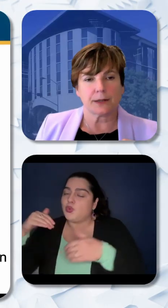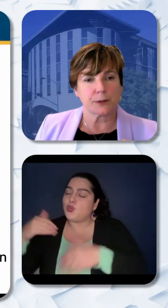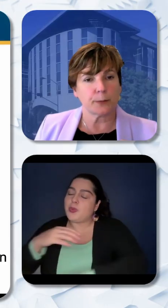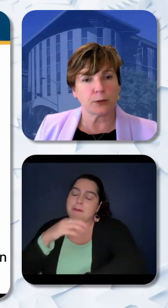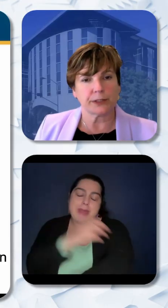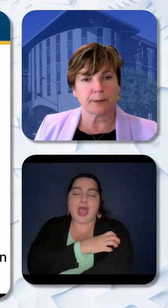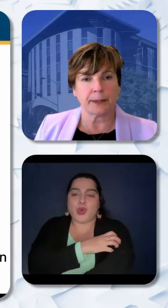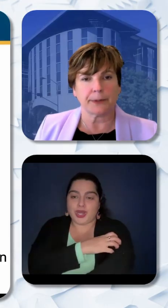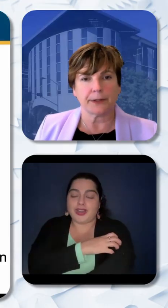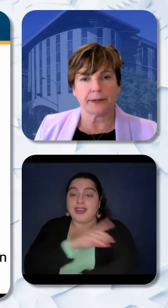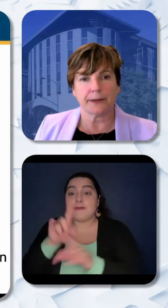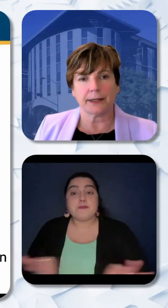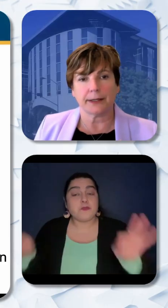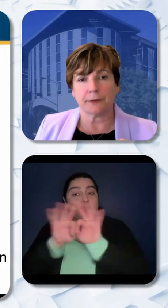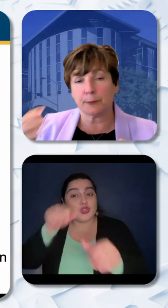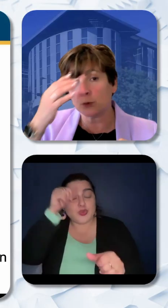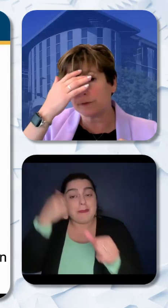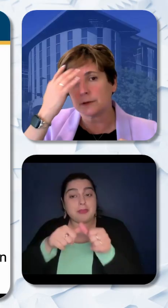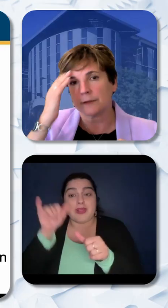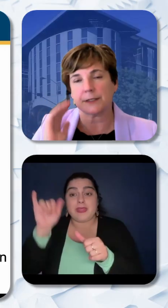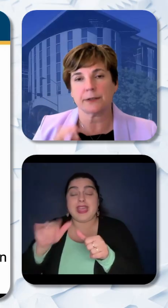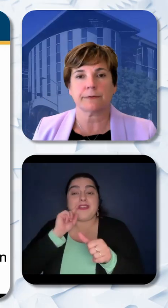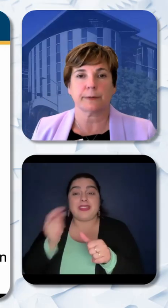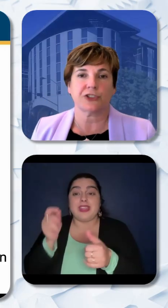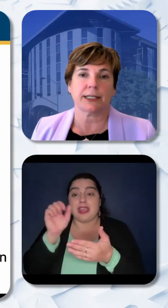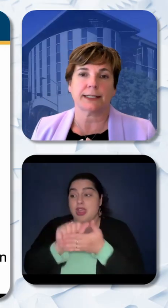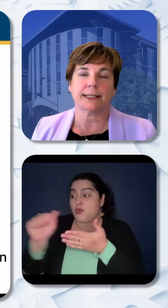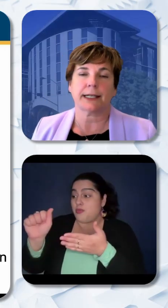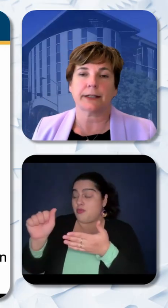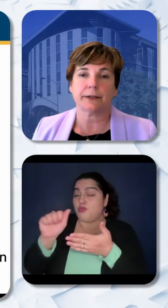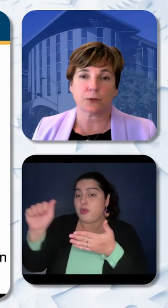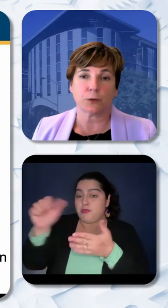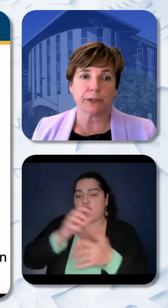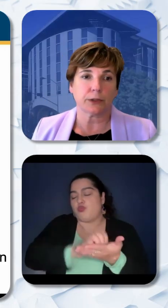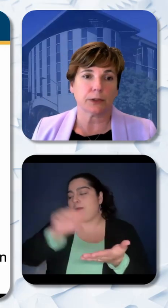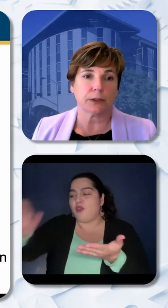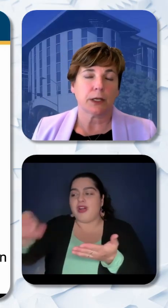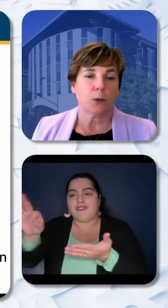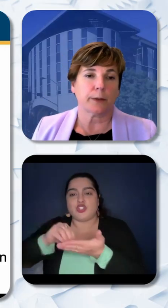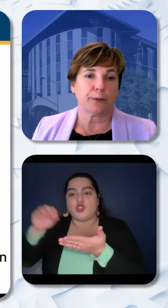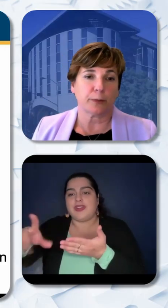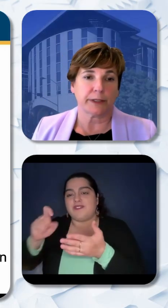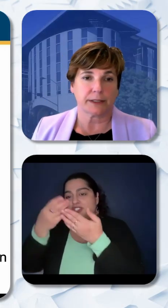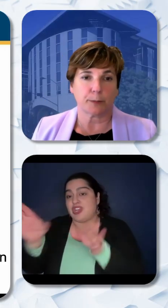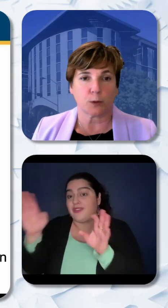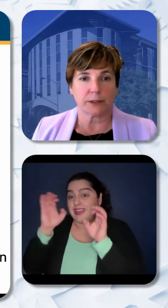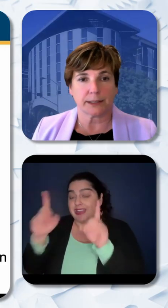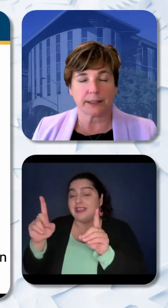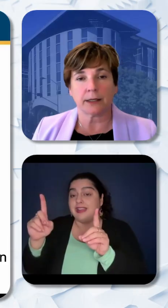It's also important to remember that the removal of a student from a gen ed setting should only occur when appropriate supports